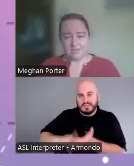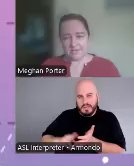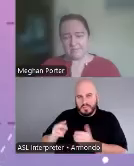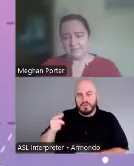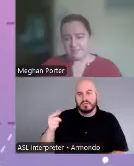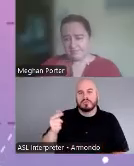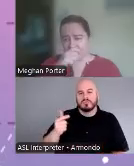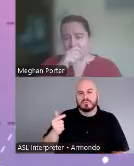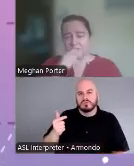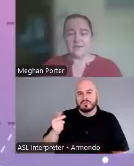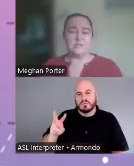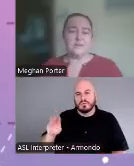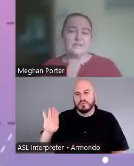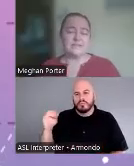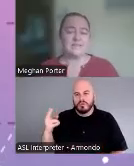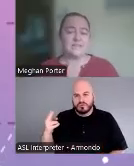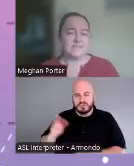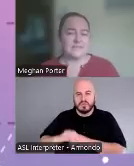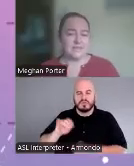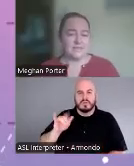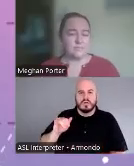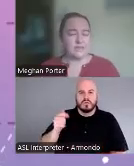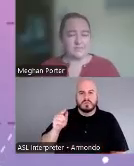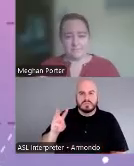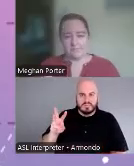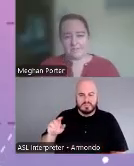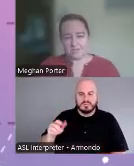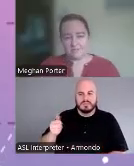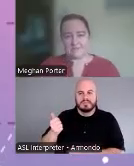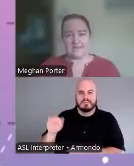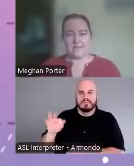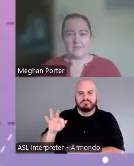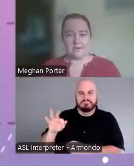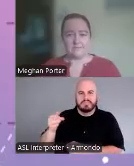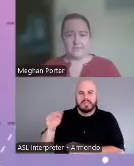Bush on July 26, 1990. And we have a picture of that signing there.